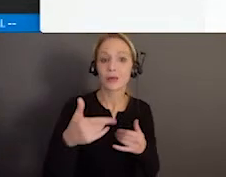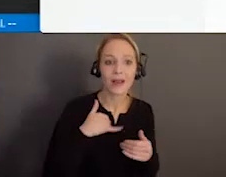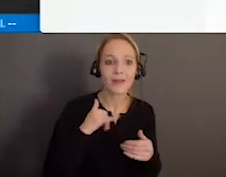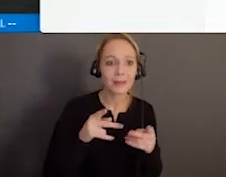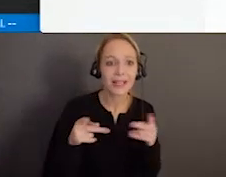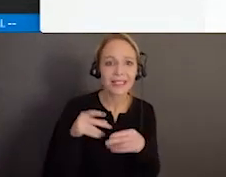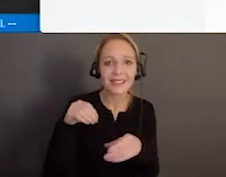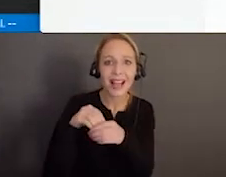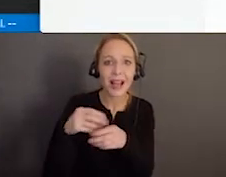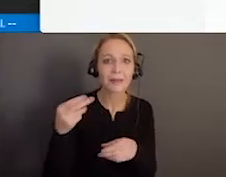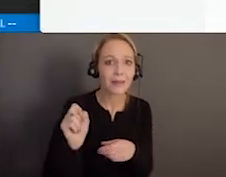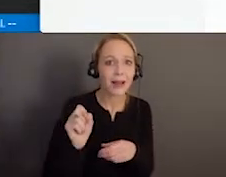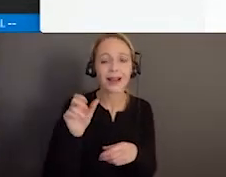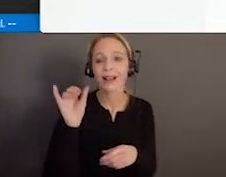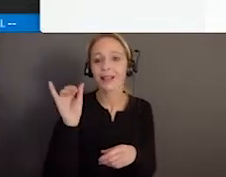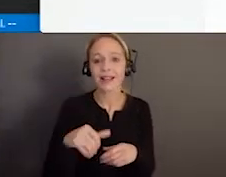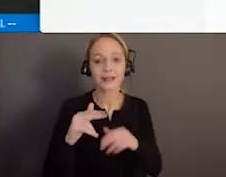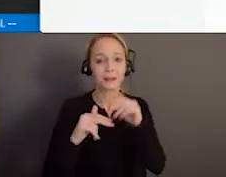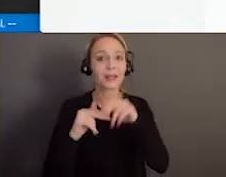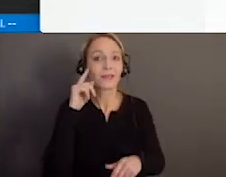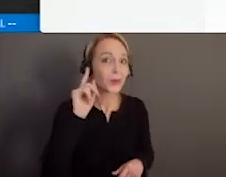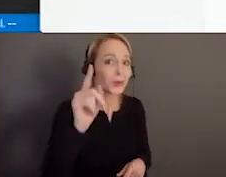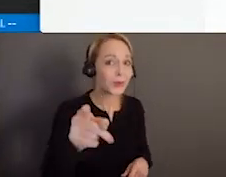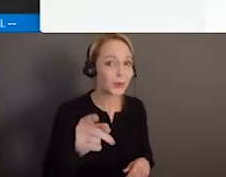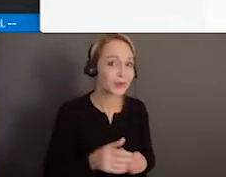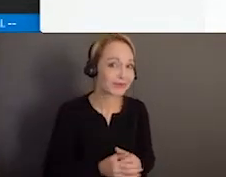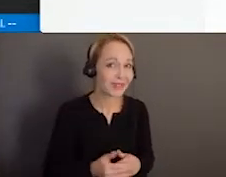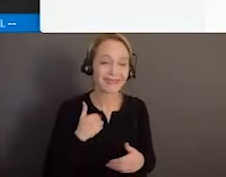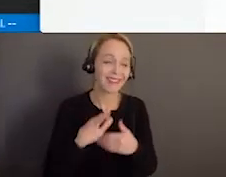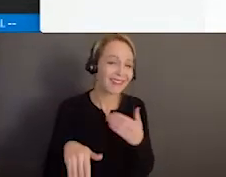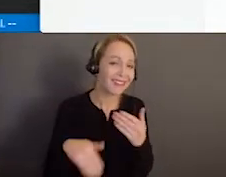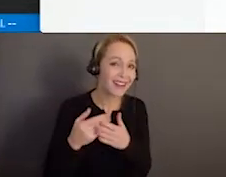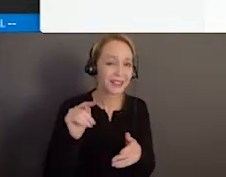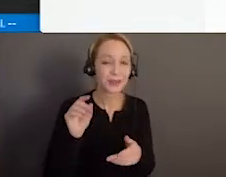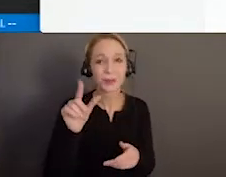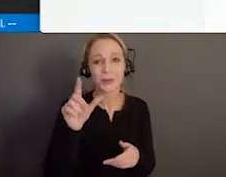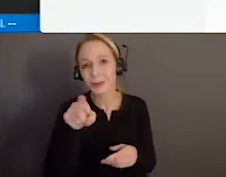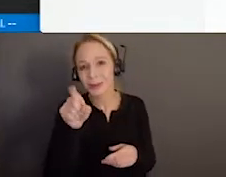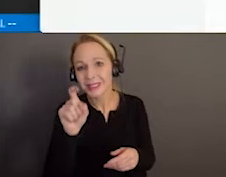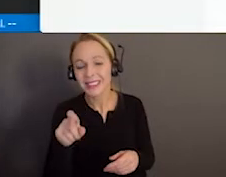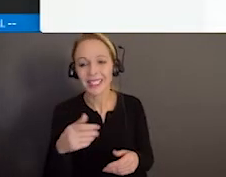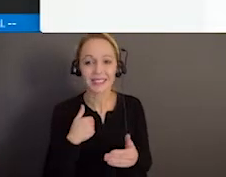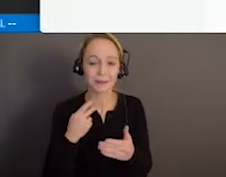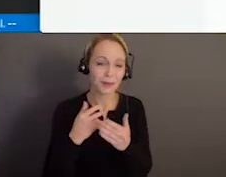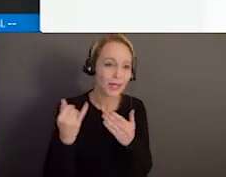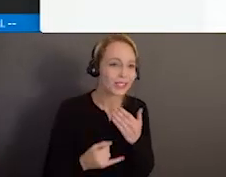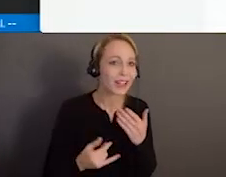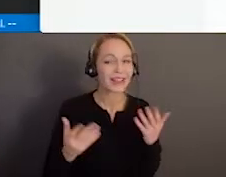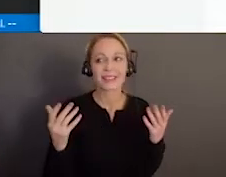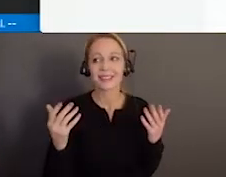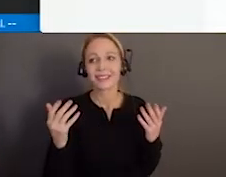YOU. HAS ALL THE TOOLS YOU NEED. HAS PROJECTS.